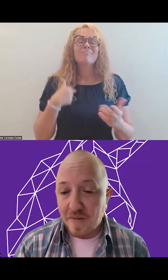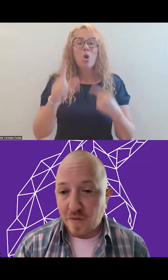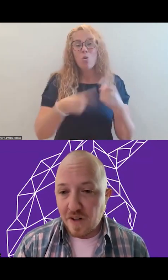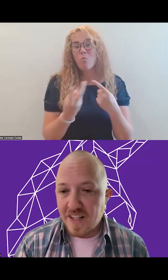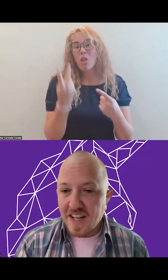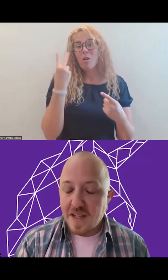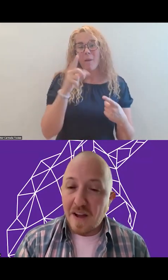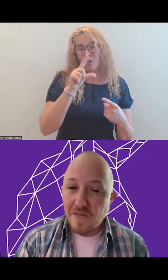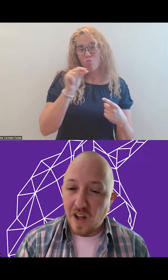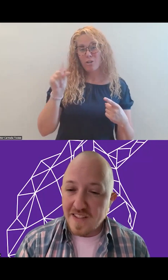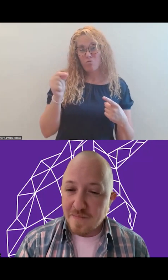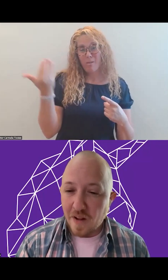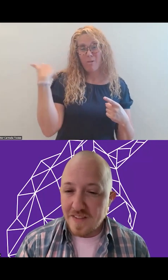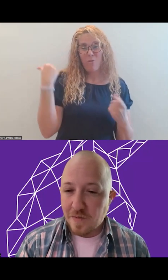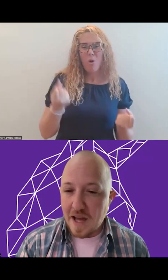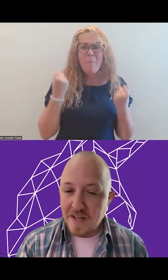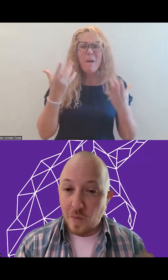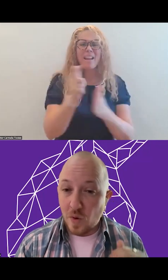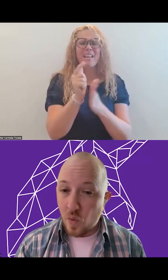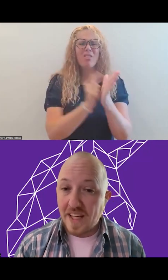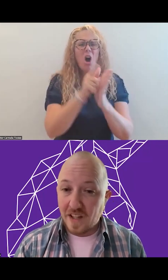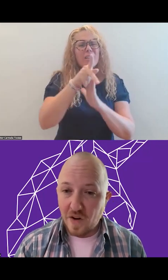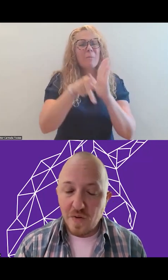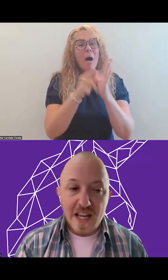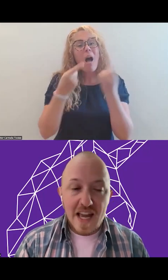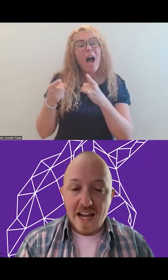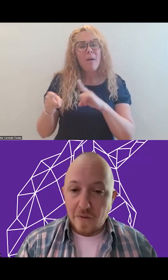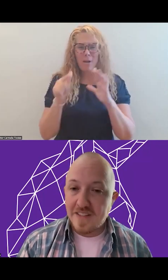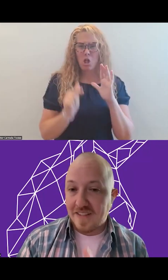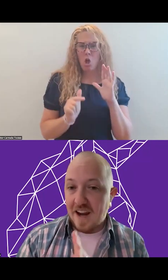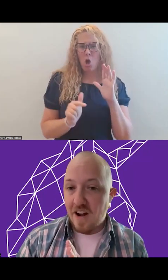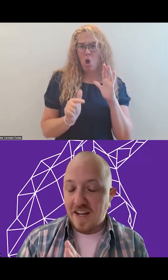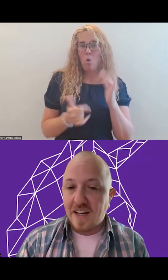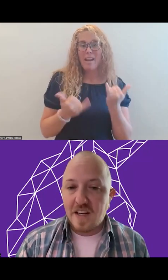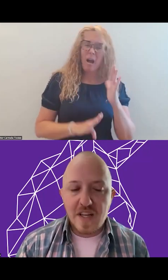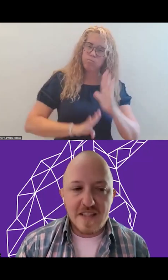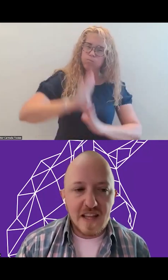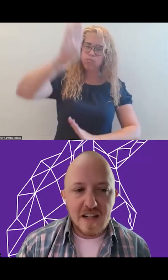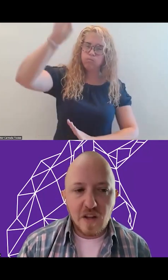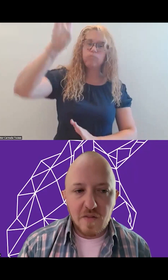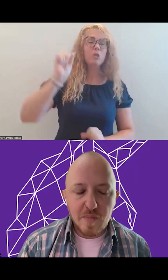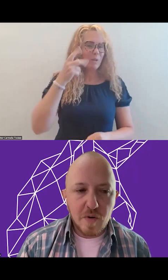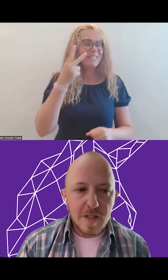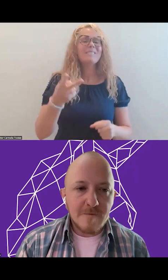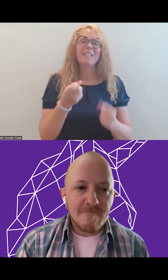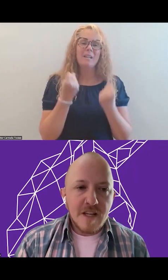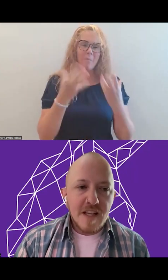BEFORE, THE AMOUNT OF LAWS AND POLICIES HAPPENING WERE LOW AND NOW IT HAS SKYROCKETED AND YOU CAN SEE THAT IN REPORTS.